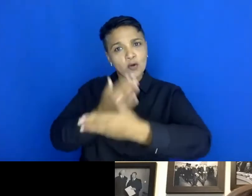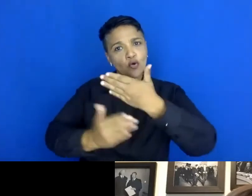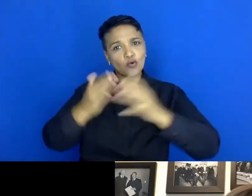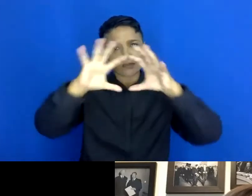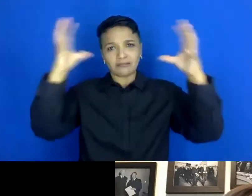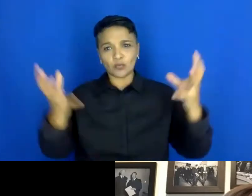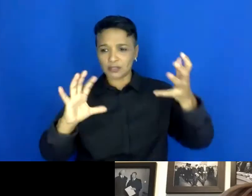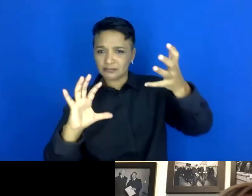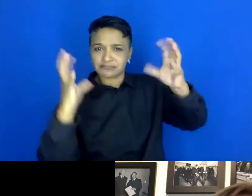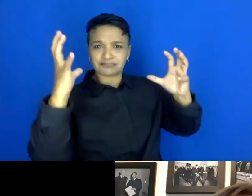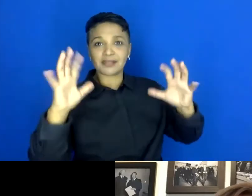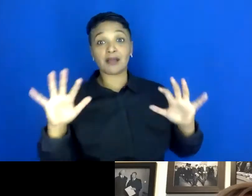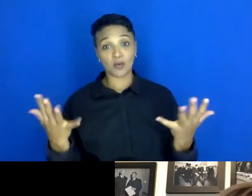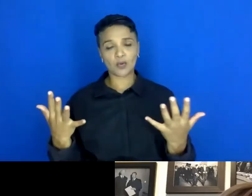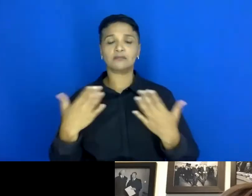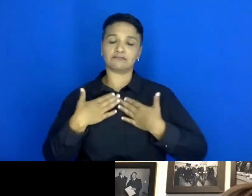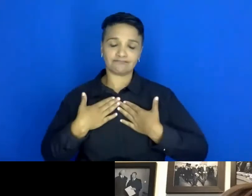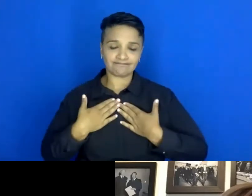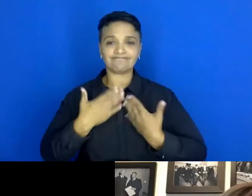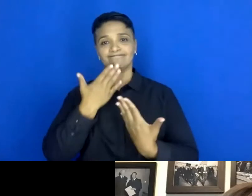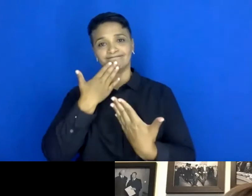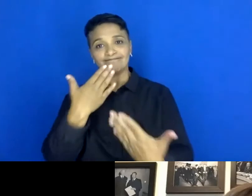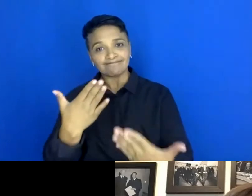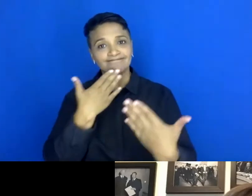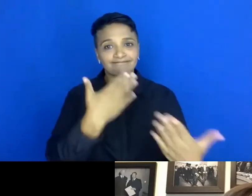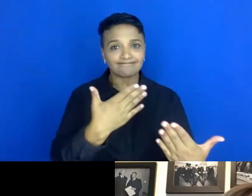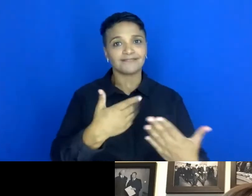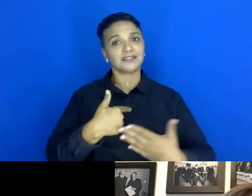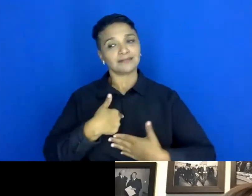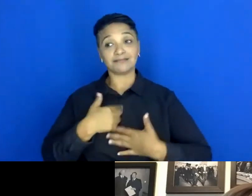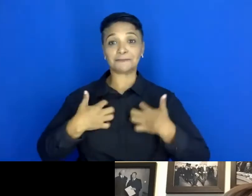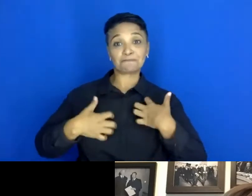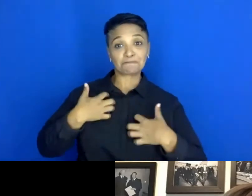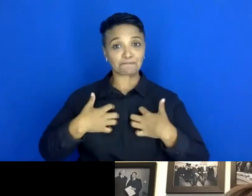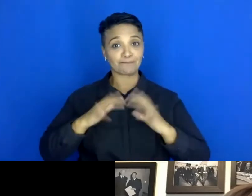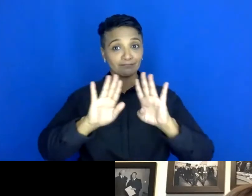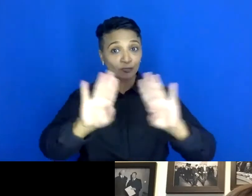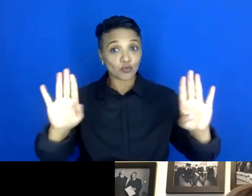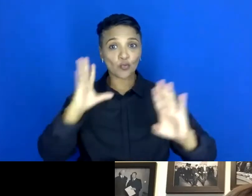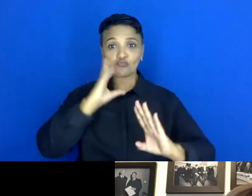sincerely thank you for this opportunity and look forward to an interesting discussion and concrete